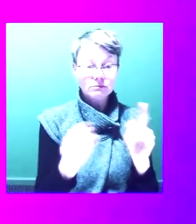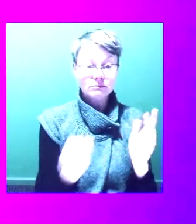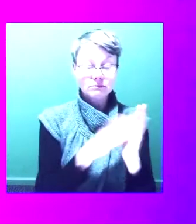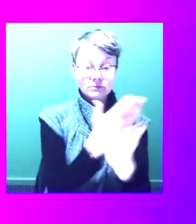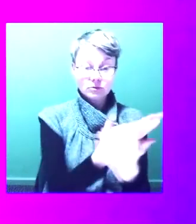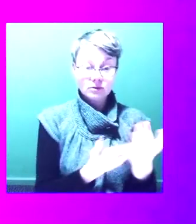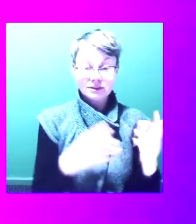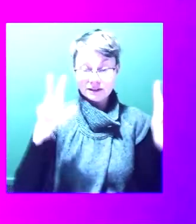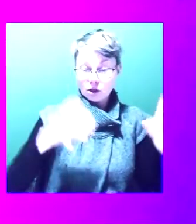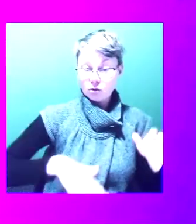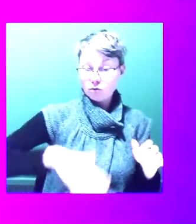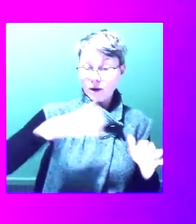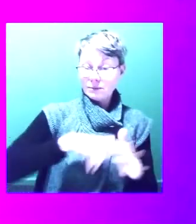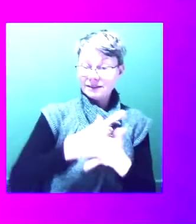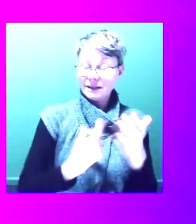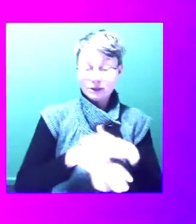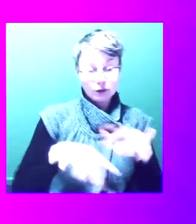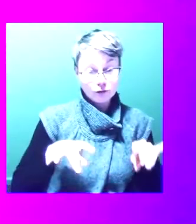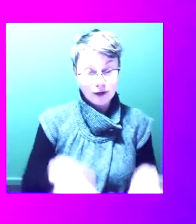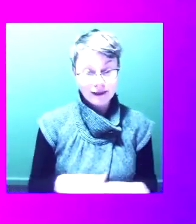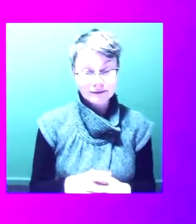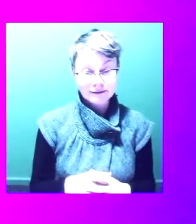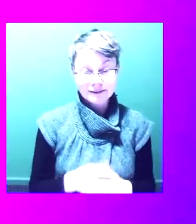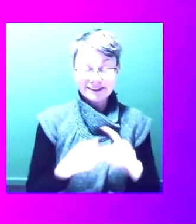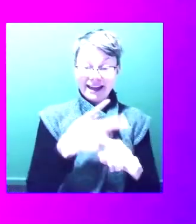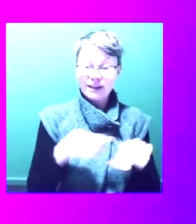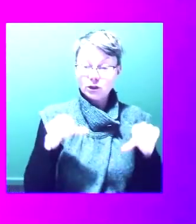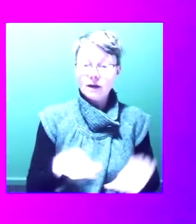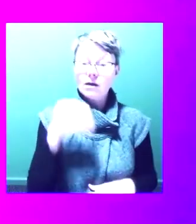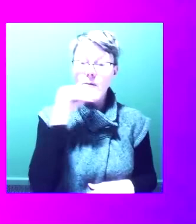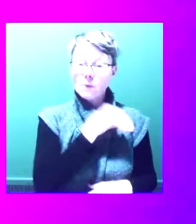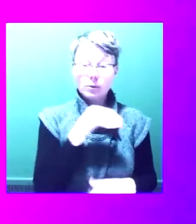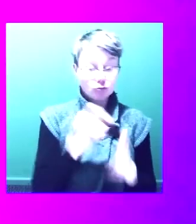She's the former chair of Melbourne Writers Festival and the former deputy chair of Writers Victoria.